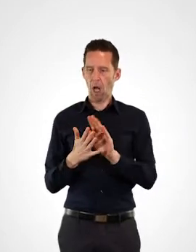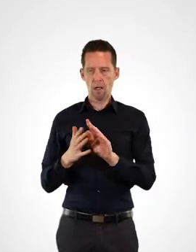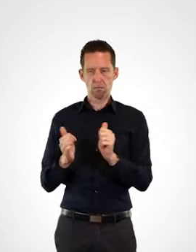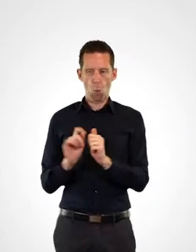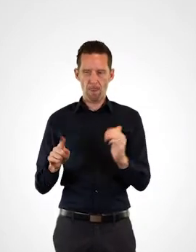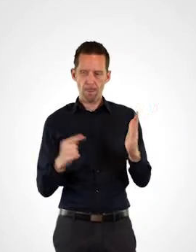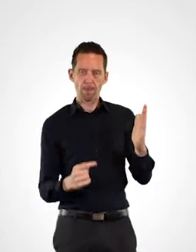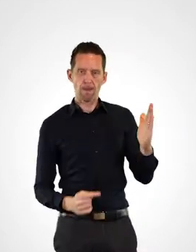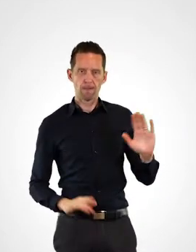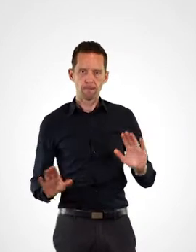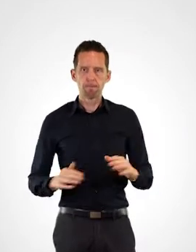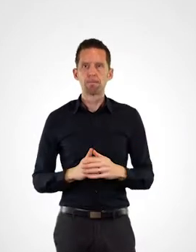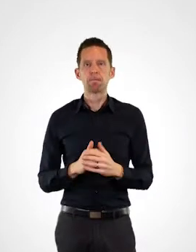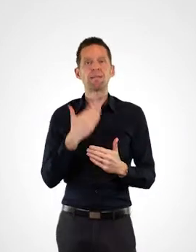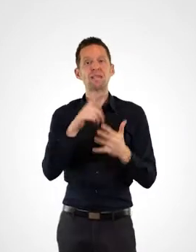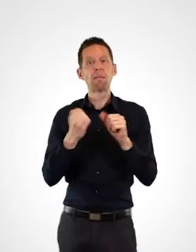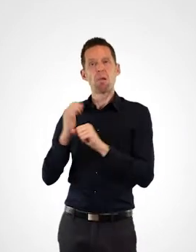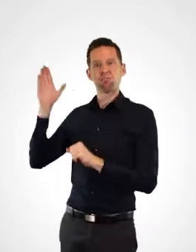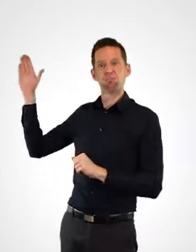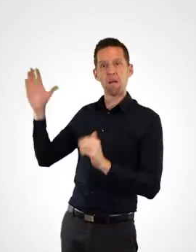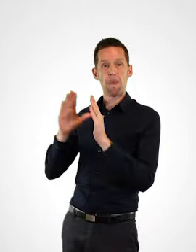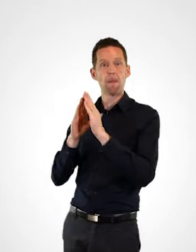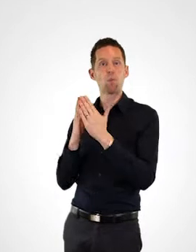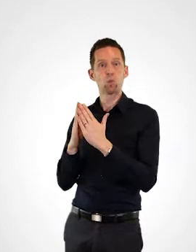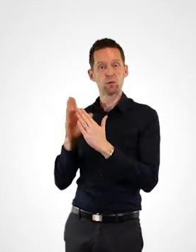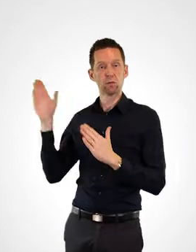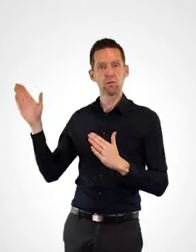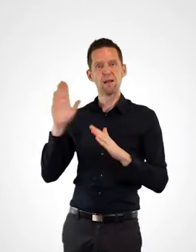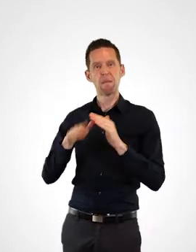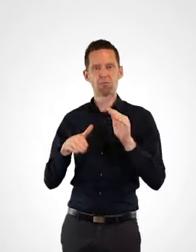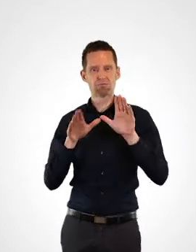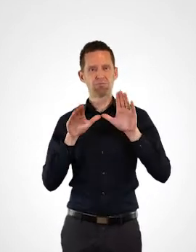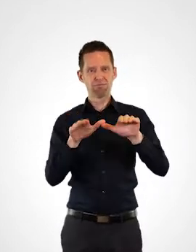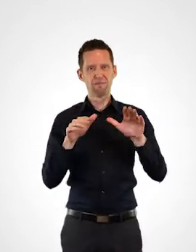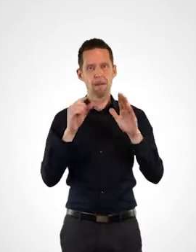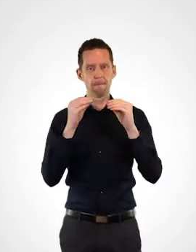And so here's an example of the books for our unit on bats.